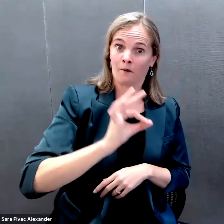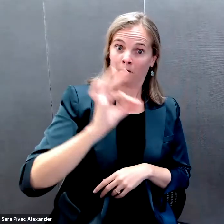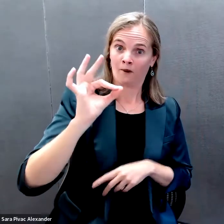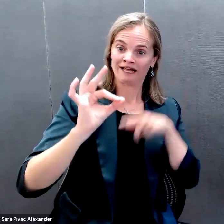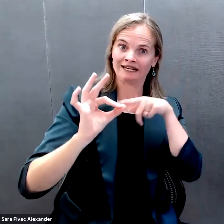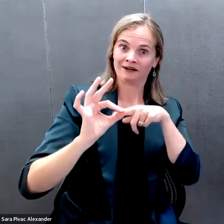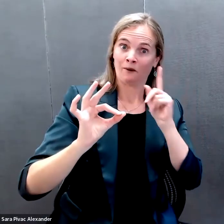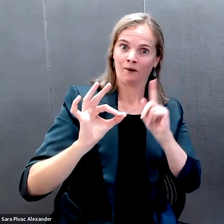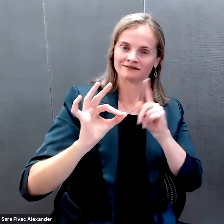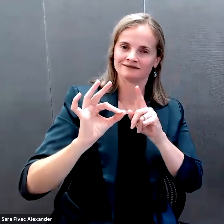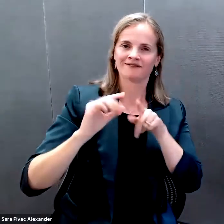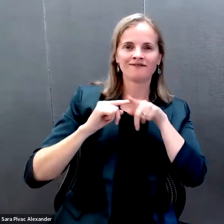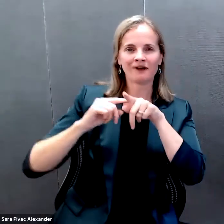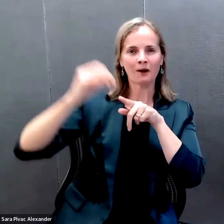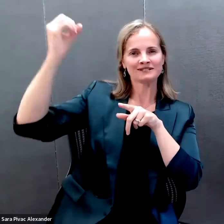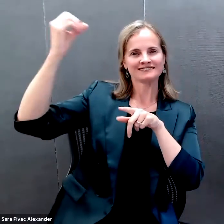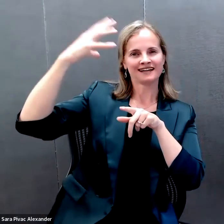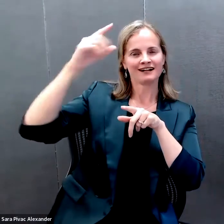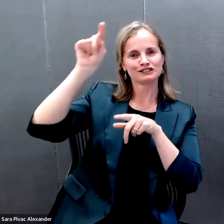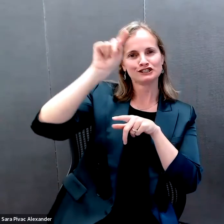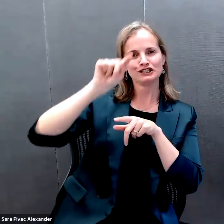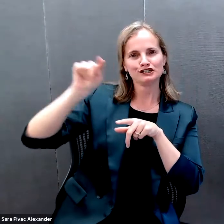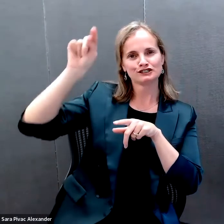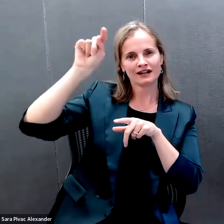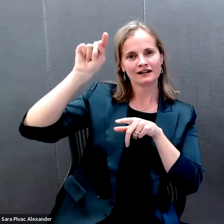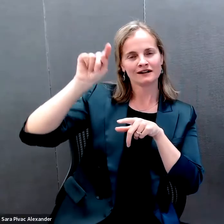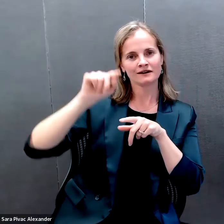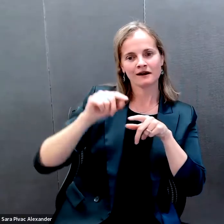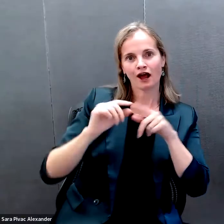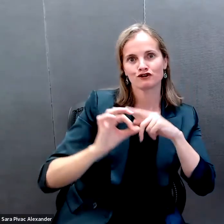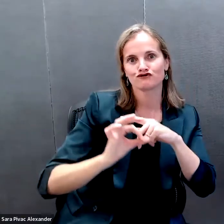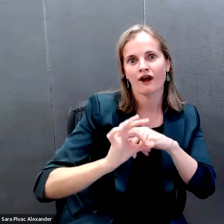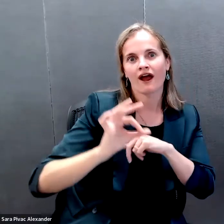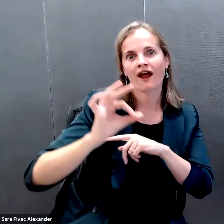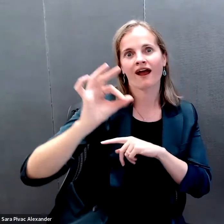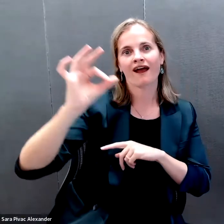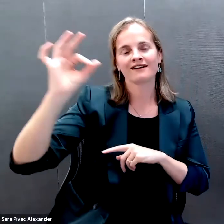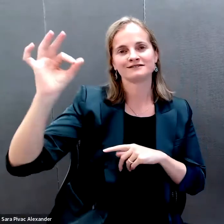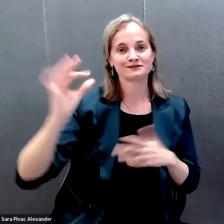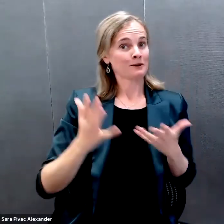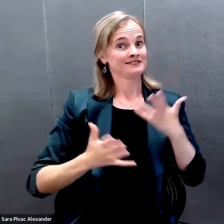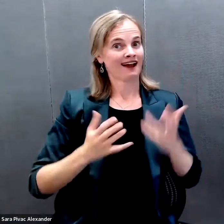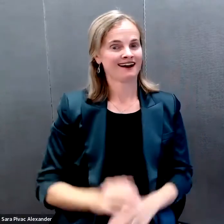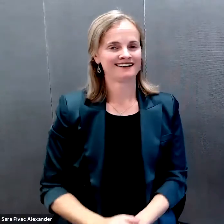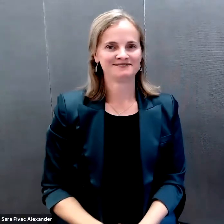and morning represents the idea of a sunrise and you can see the circle of the sun rising above the horizon